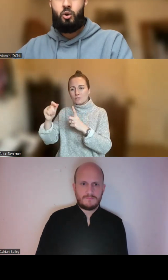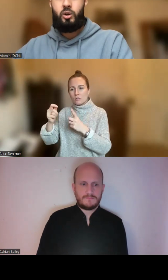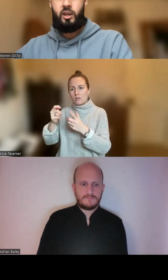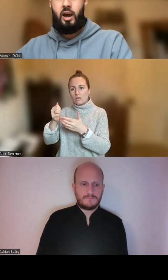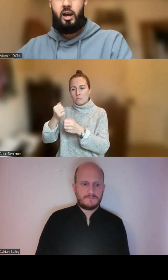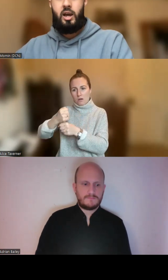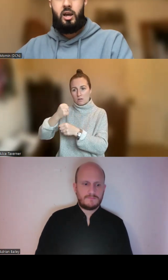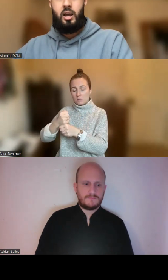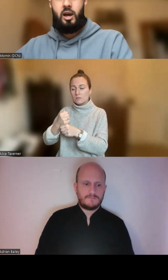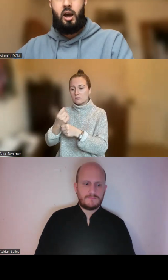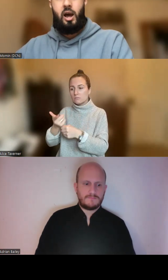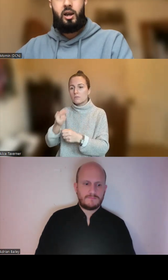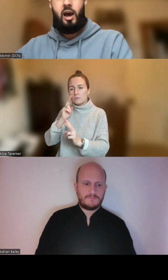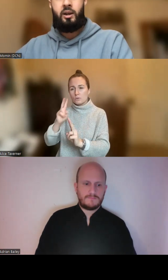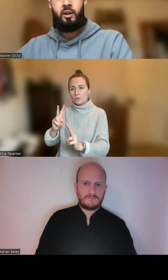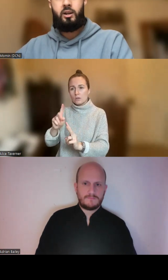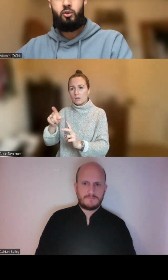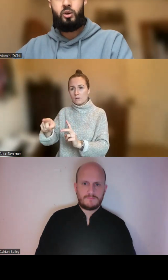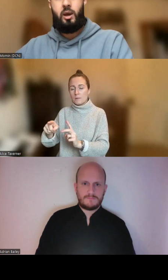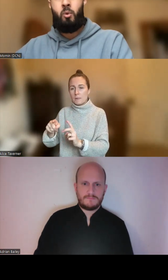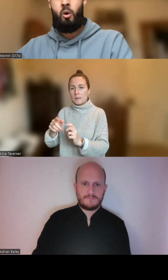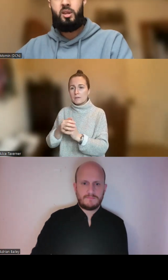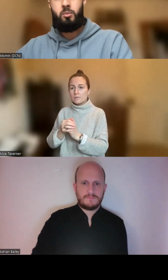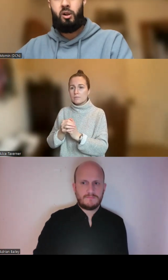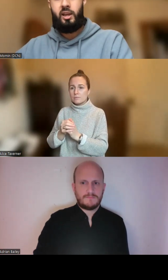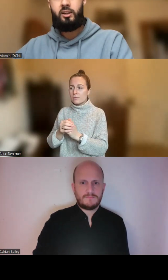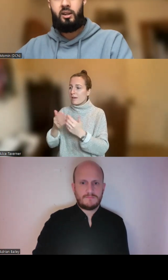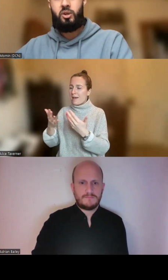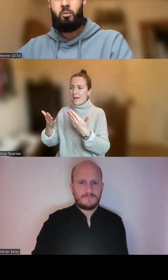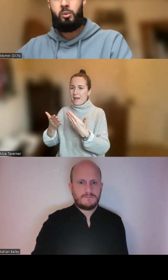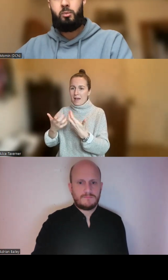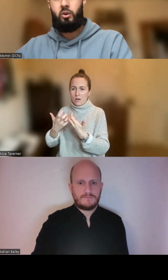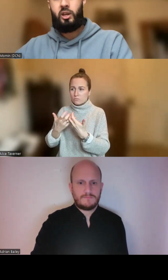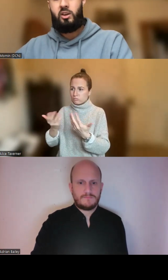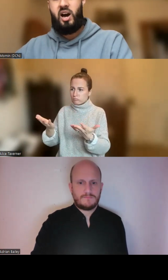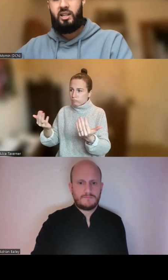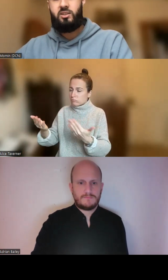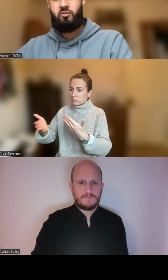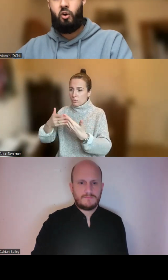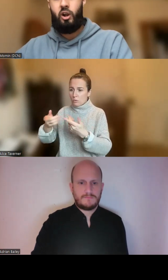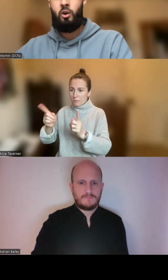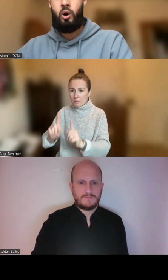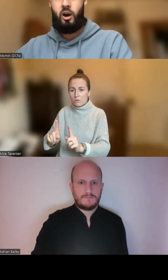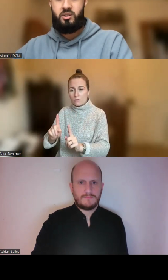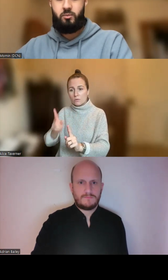you're looking at can you get more people in, can you get more people looking at your ads for a lower cost.